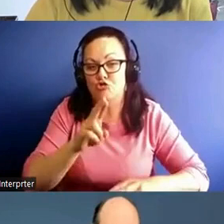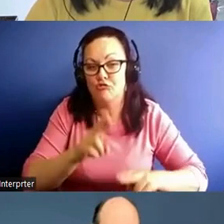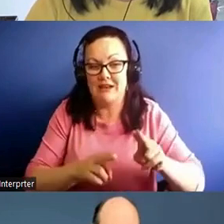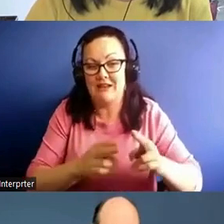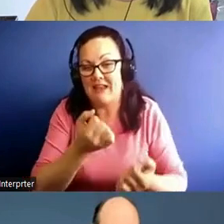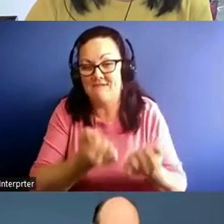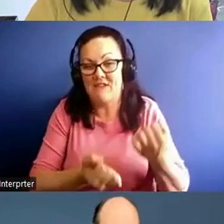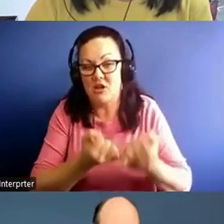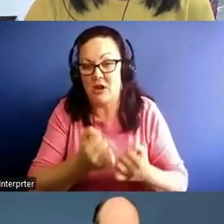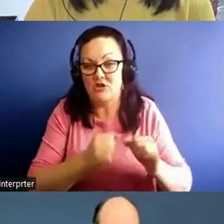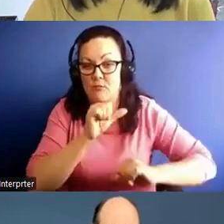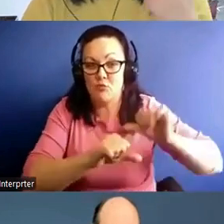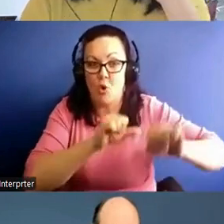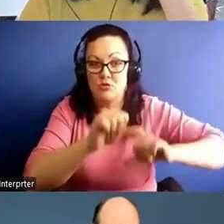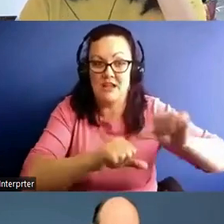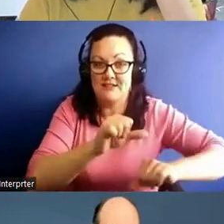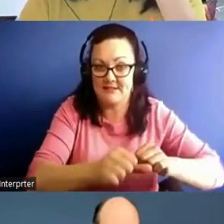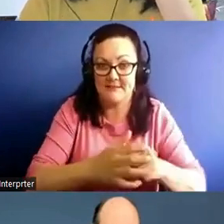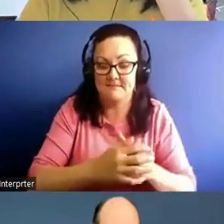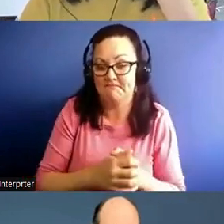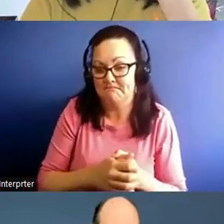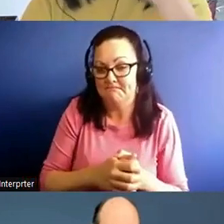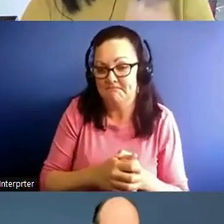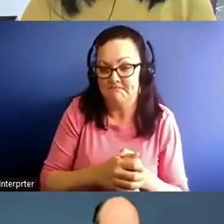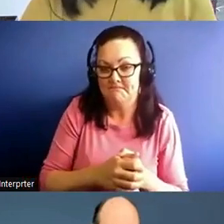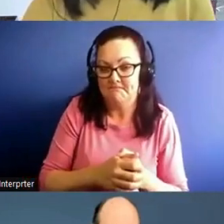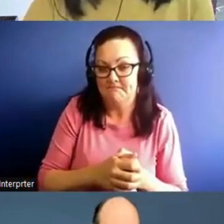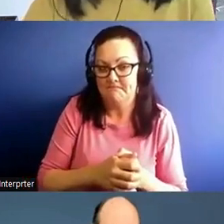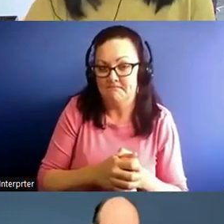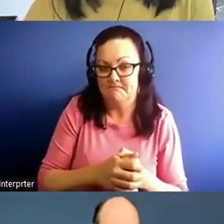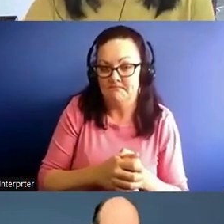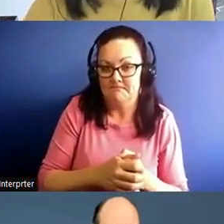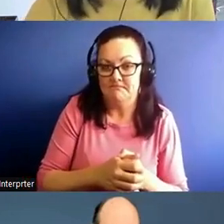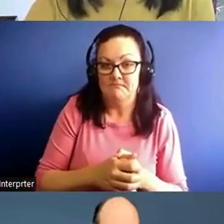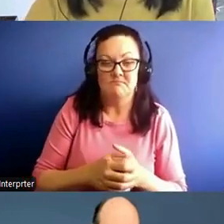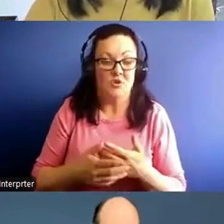Additionally you can ask: To what extent can we facilitate